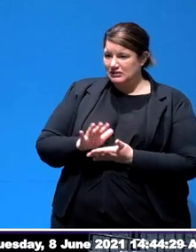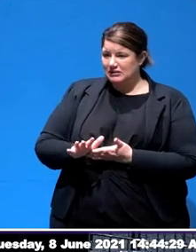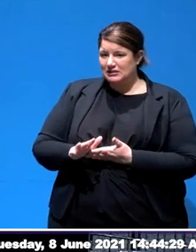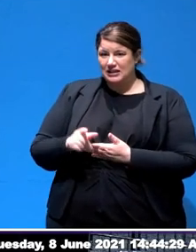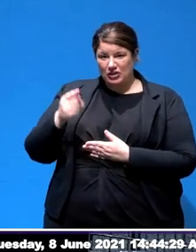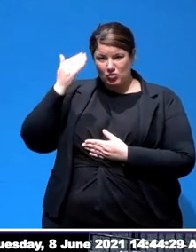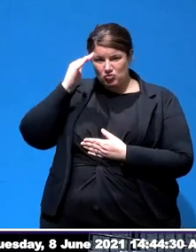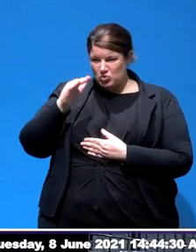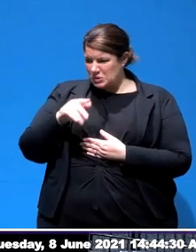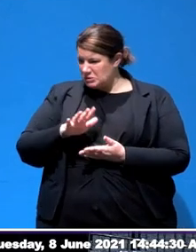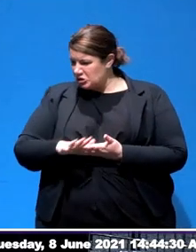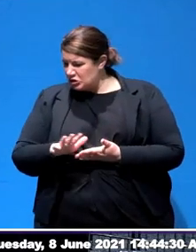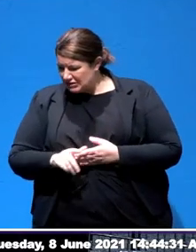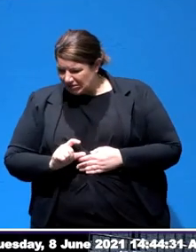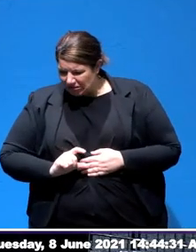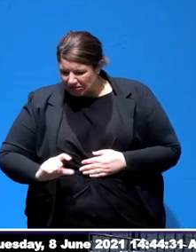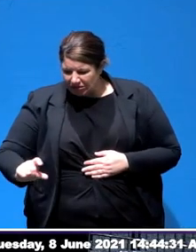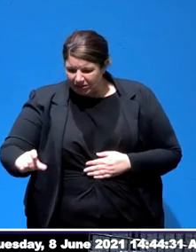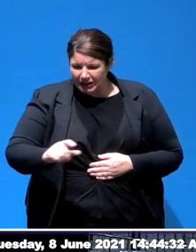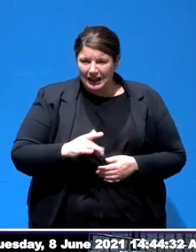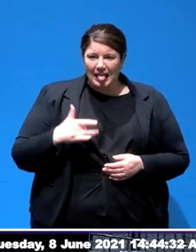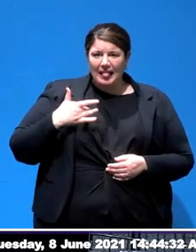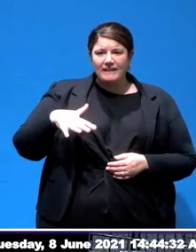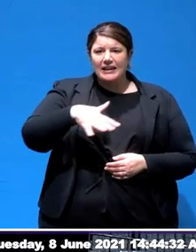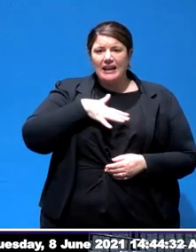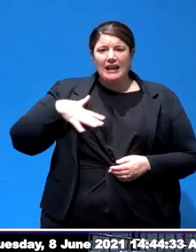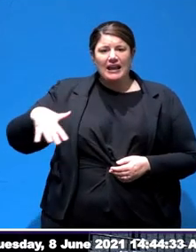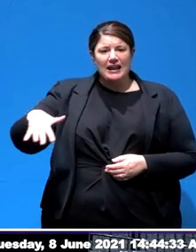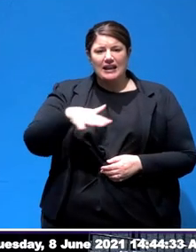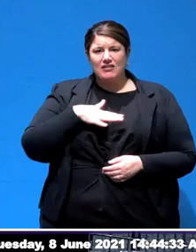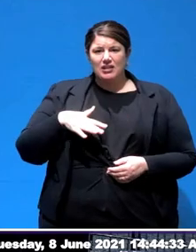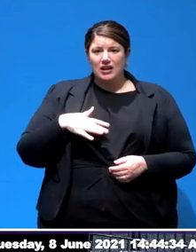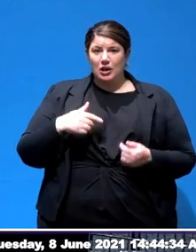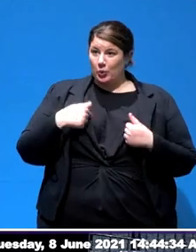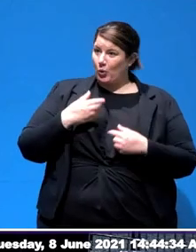wasn't clean and that the general living was not a home that we would want to live in?